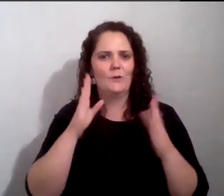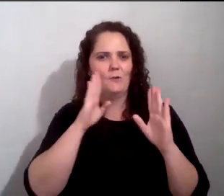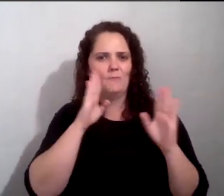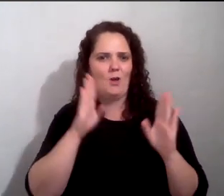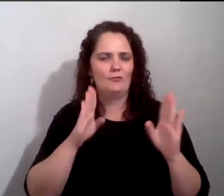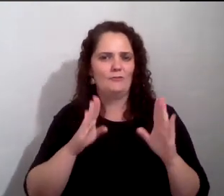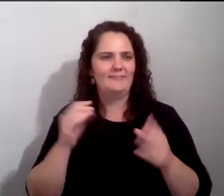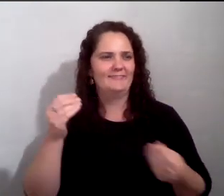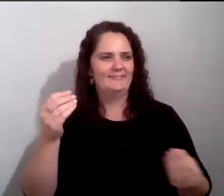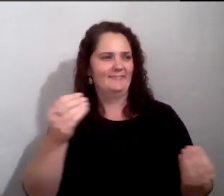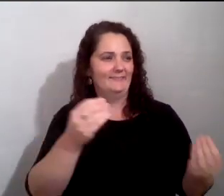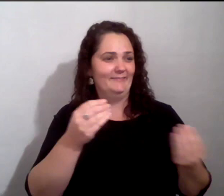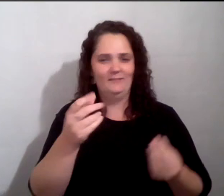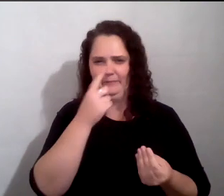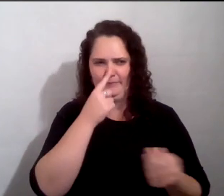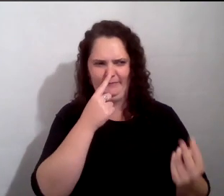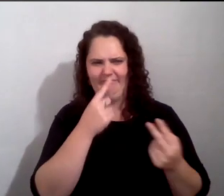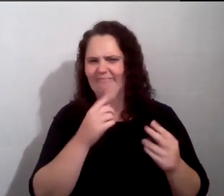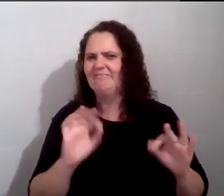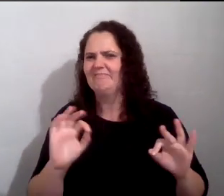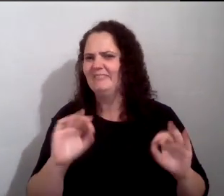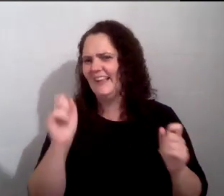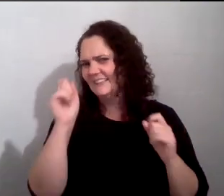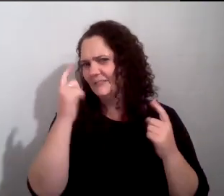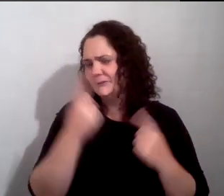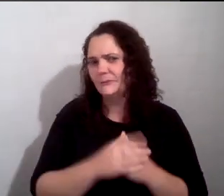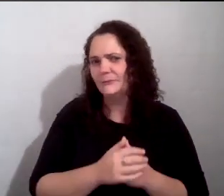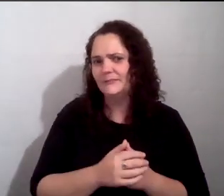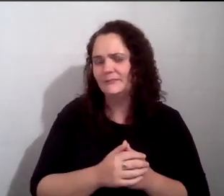were really generally not understood. She teaches for quite a few years